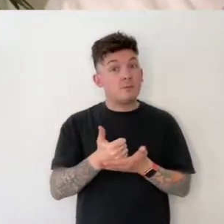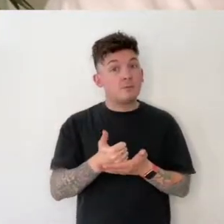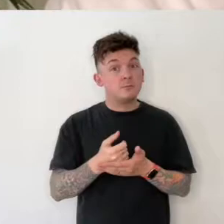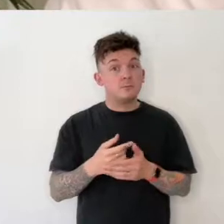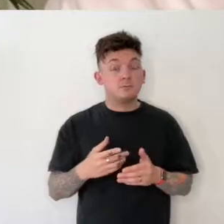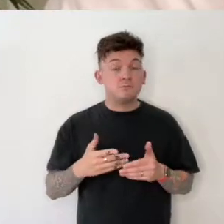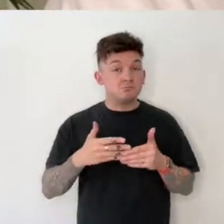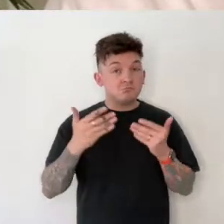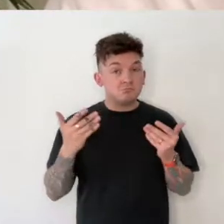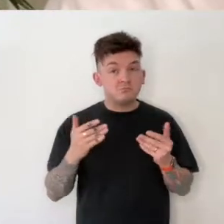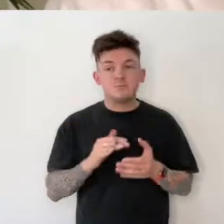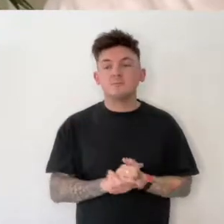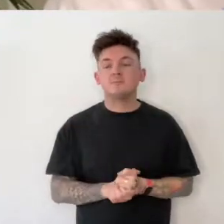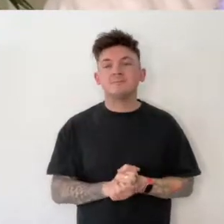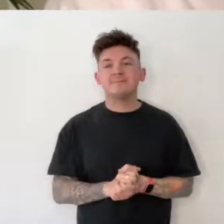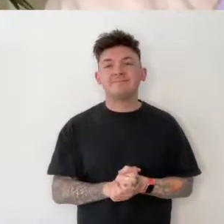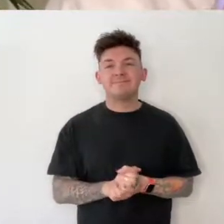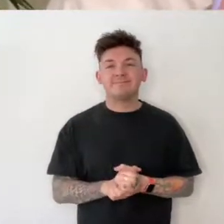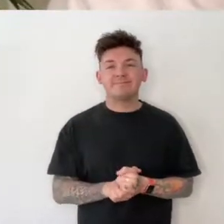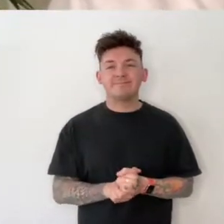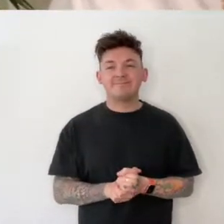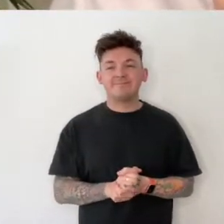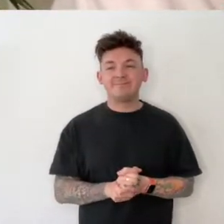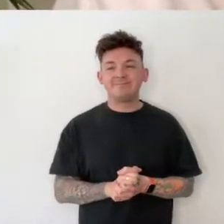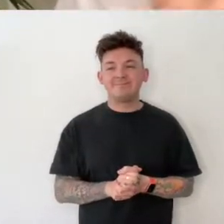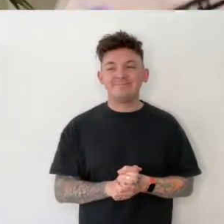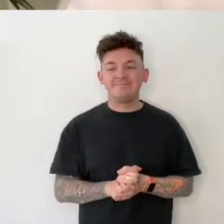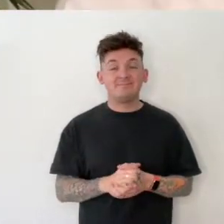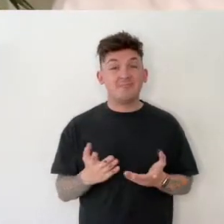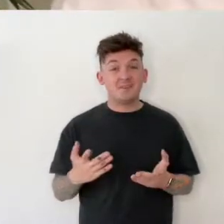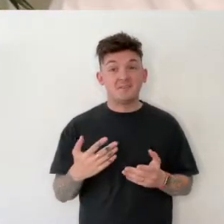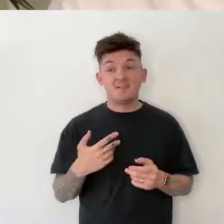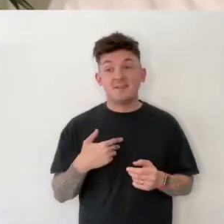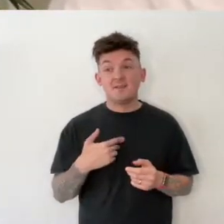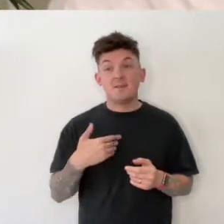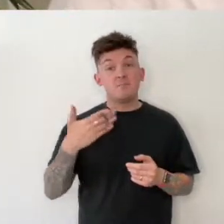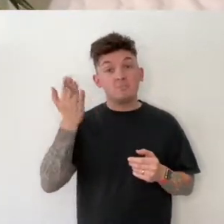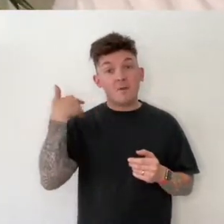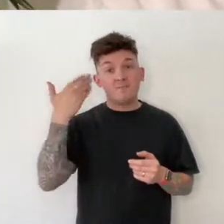of disclosure and things which i don't normally talk about i used to have quite a big bushy